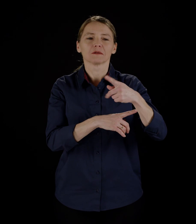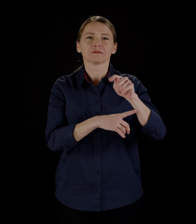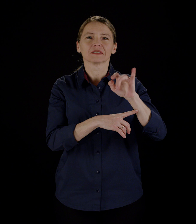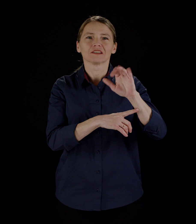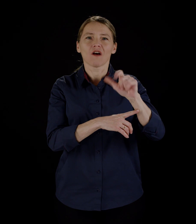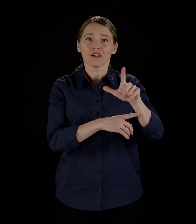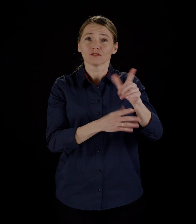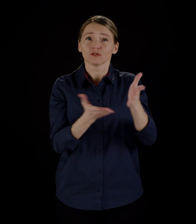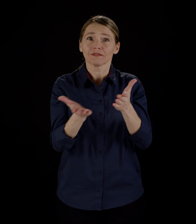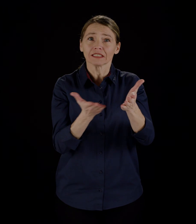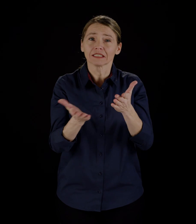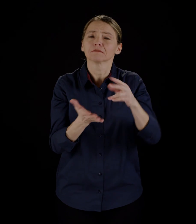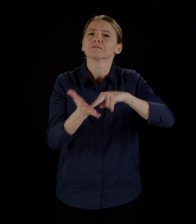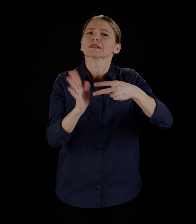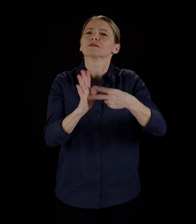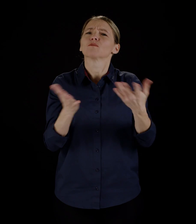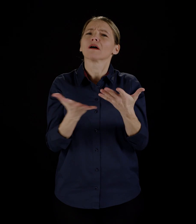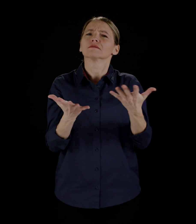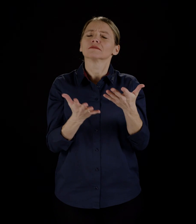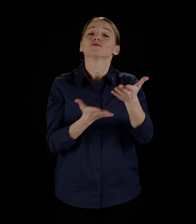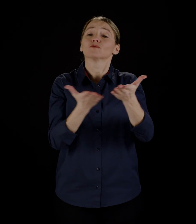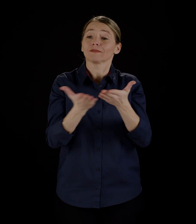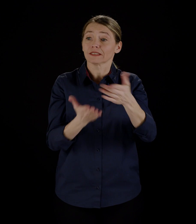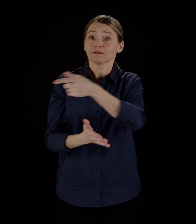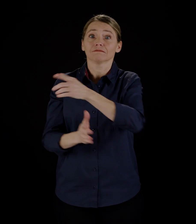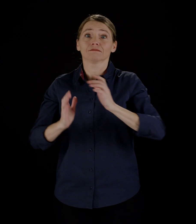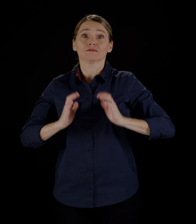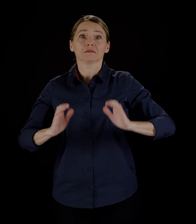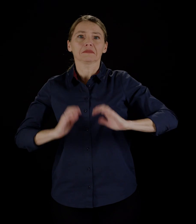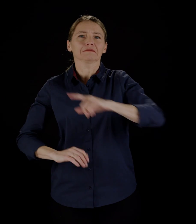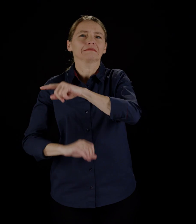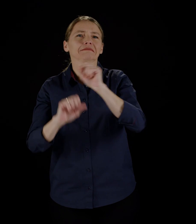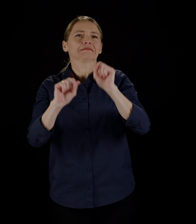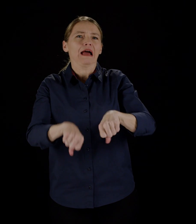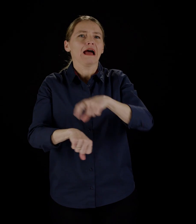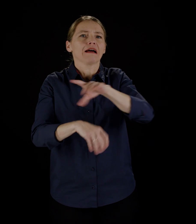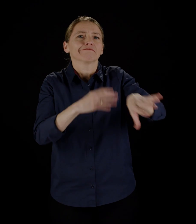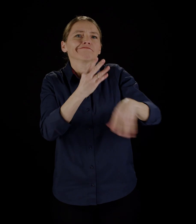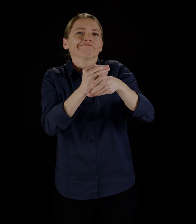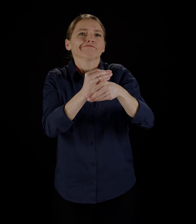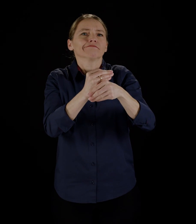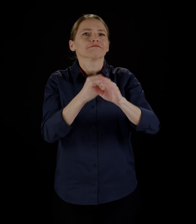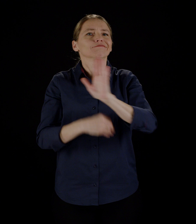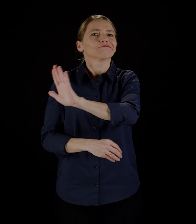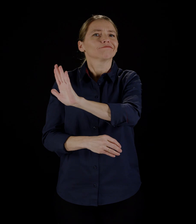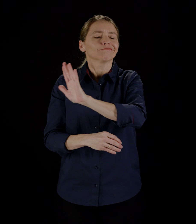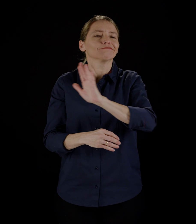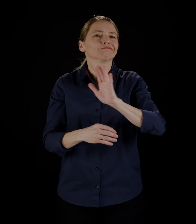Optional Services are services that a customer may add to their Internet service plan, usually